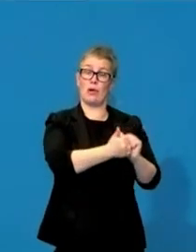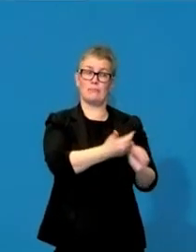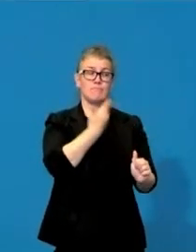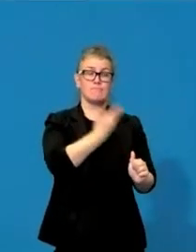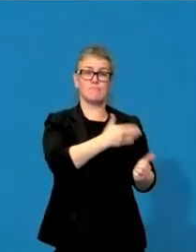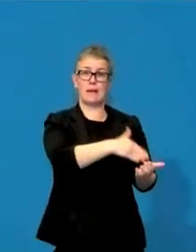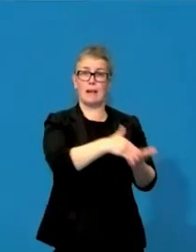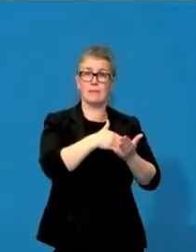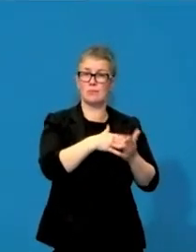with all that stuff. MS TARRAGO: Yeah.